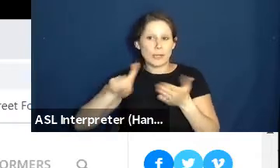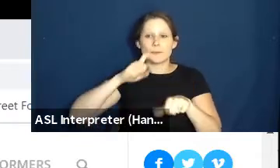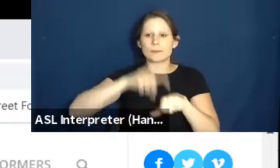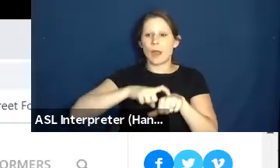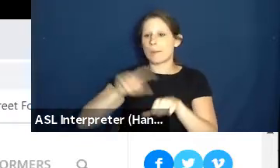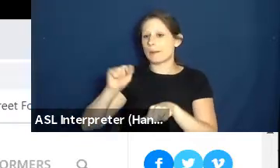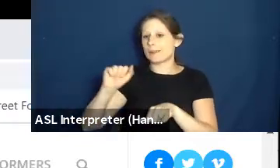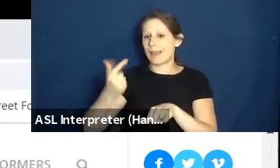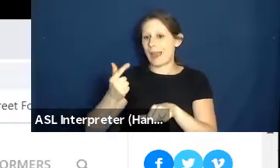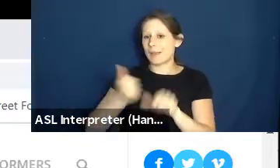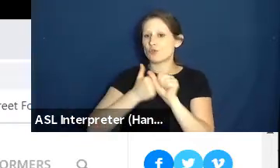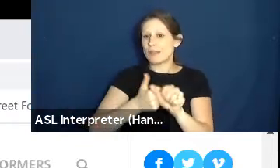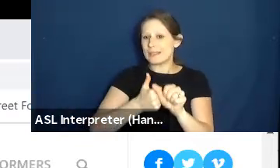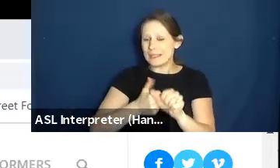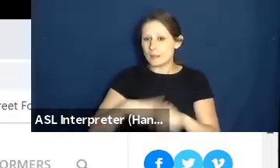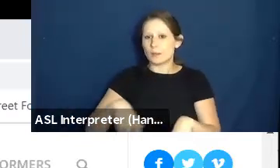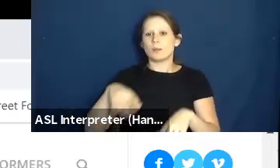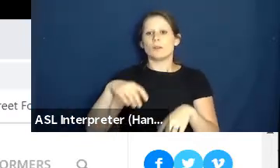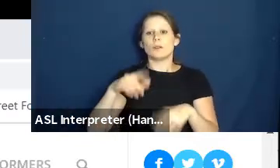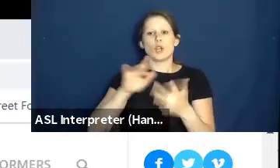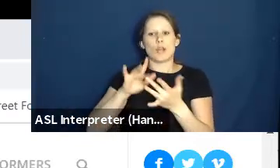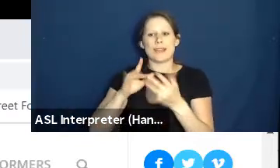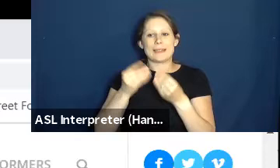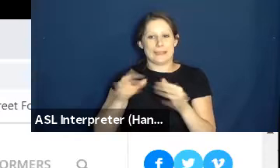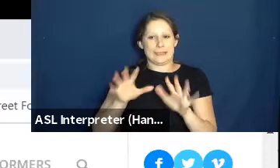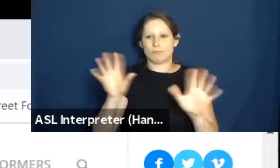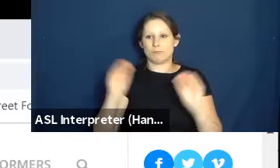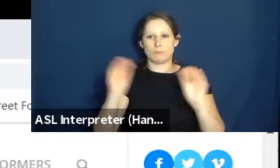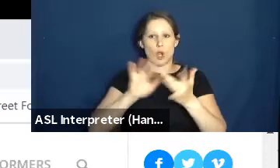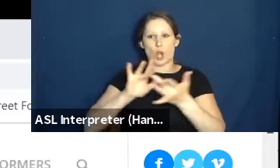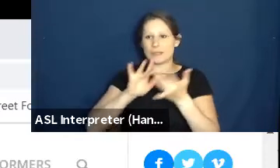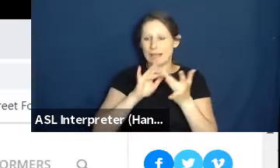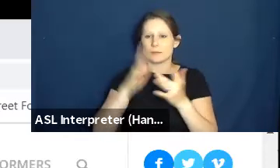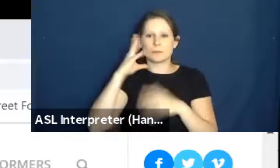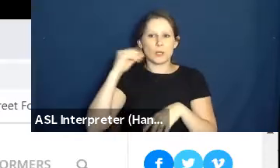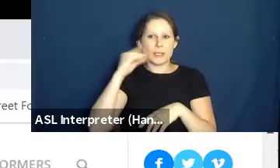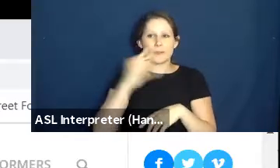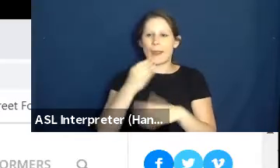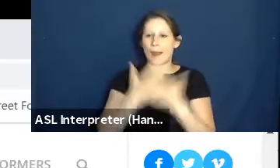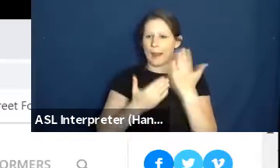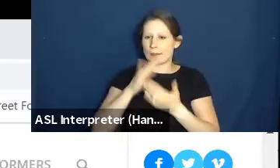contactless experiencing, reduced capacity and hand sanitation and thing of those practices.